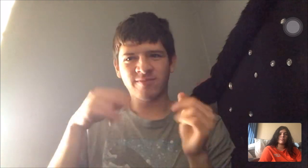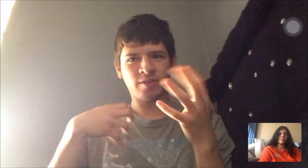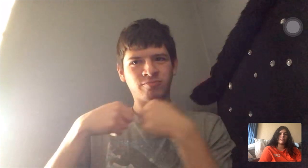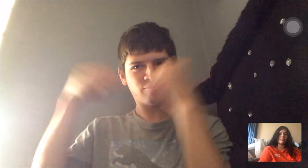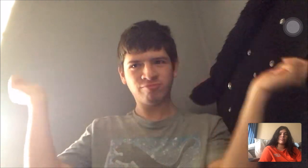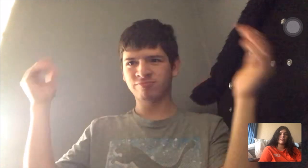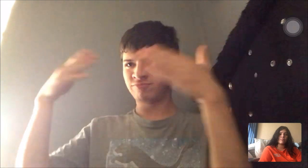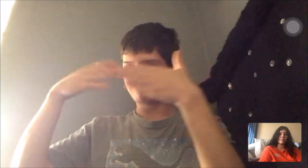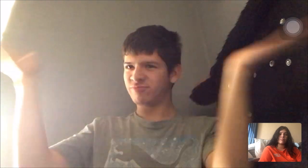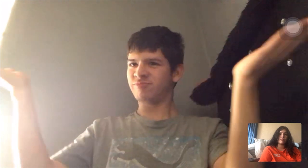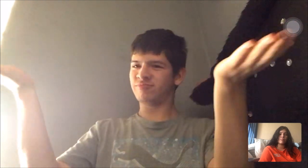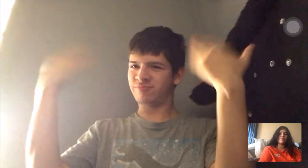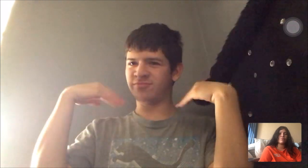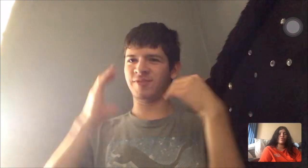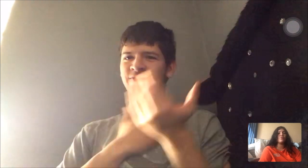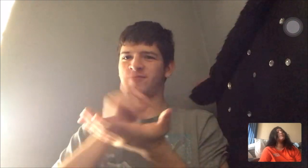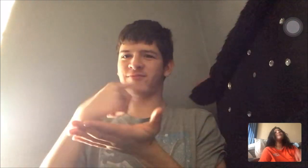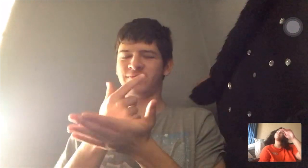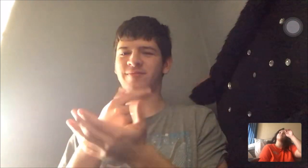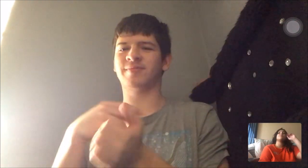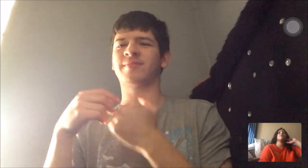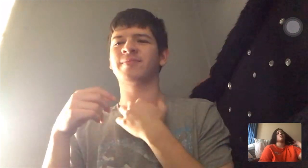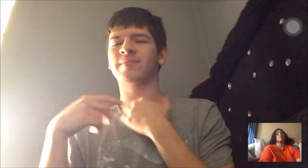We wanted it to be public for others to come to our graduation.